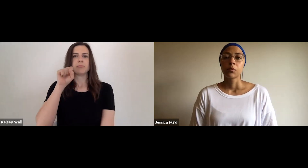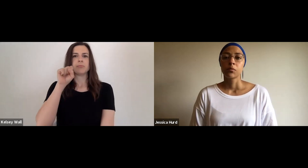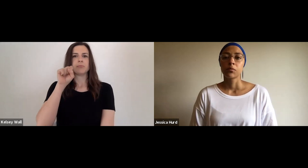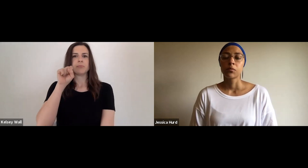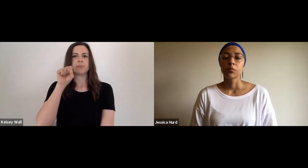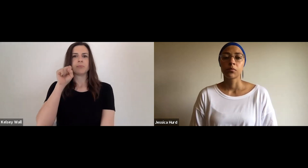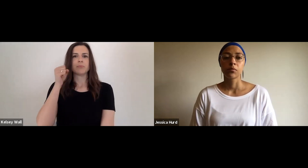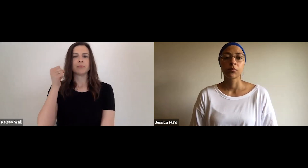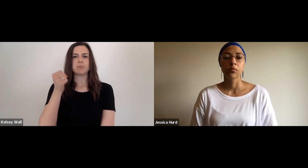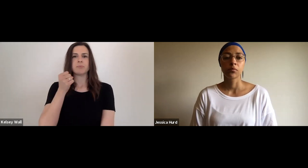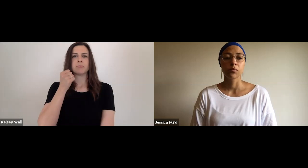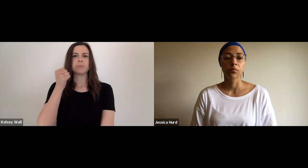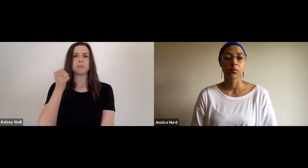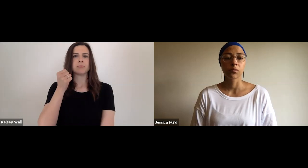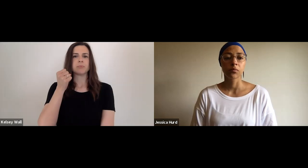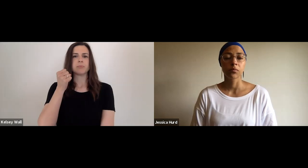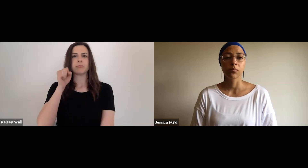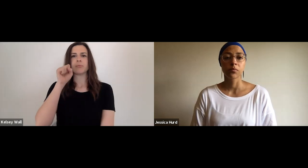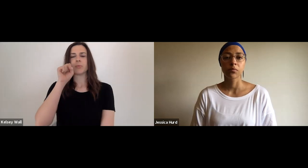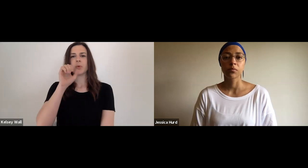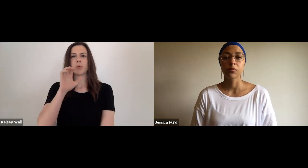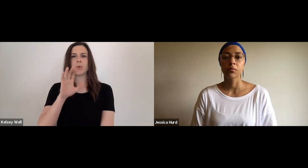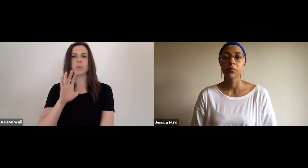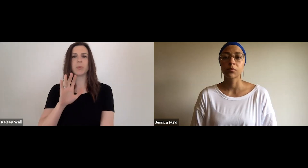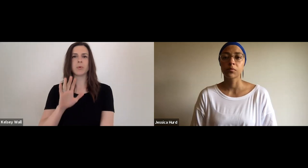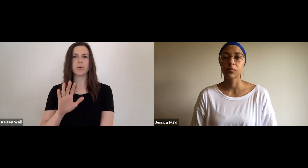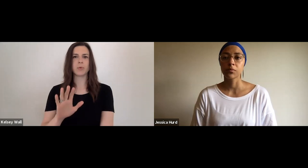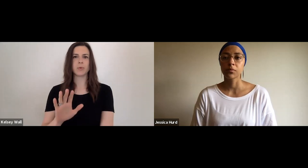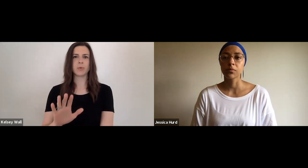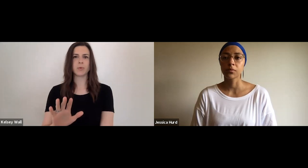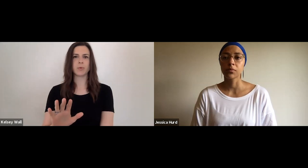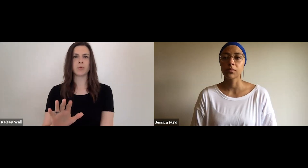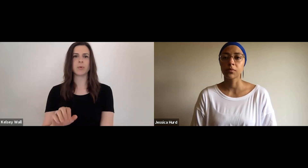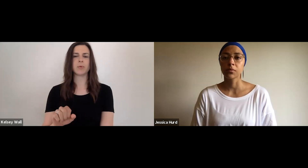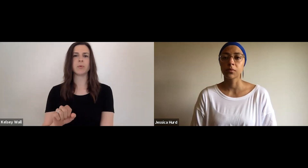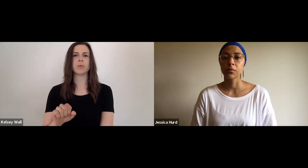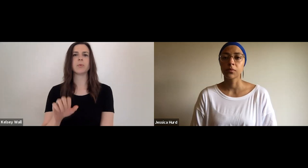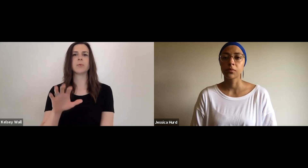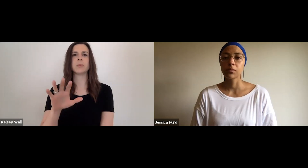Breathe in, hold, breathe out.